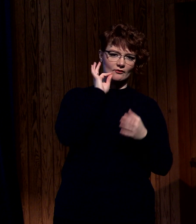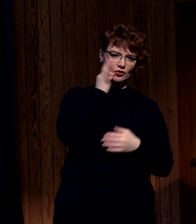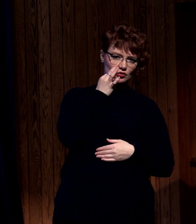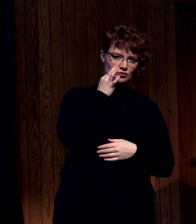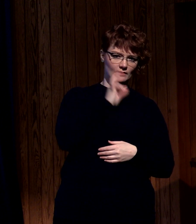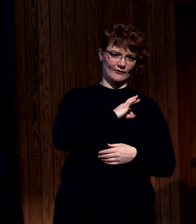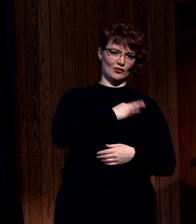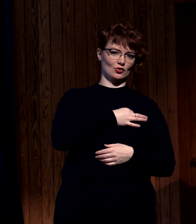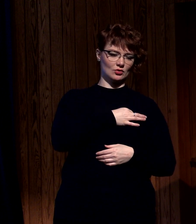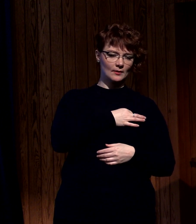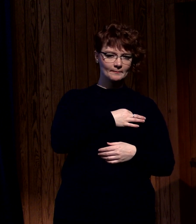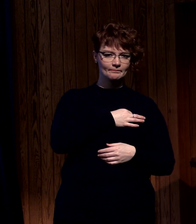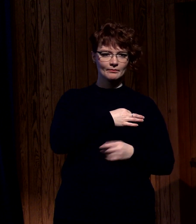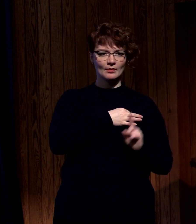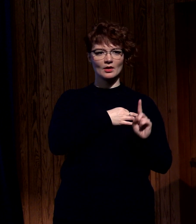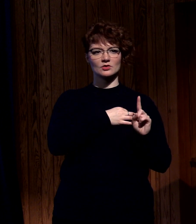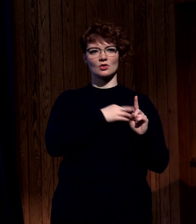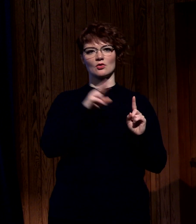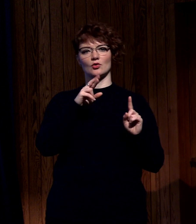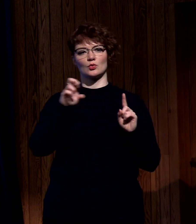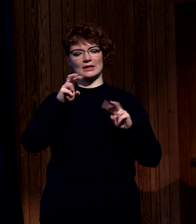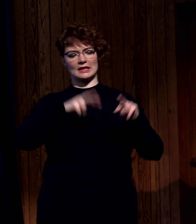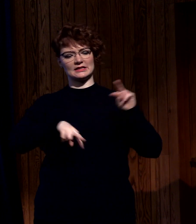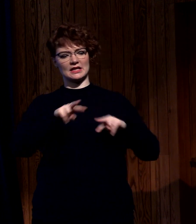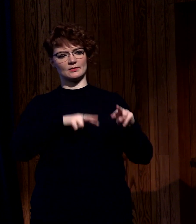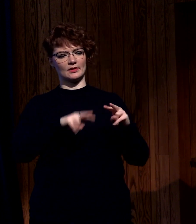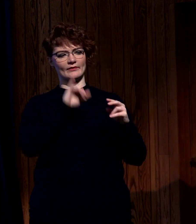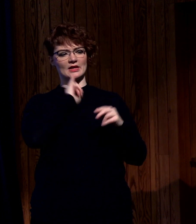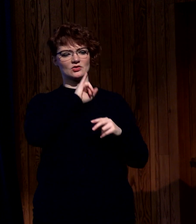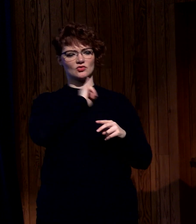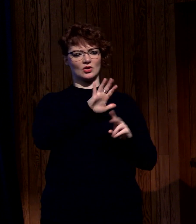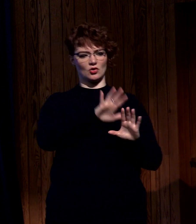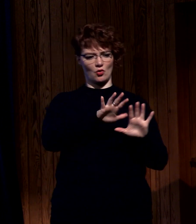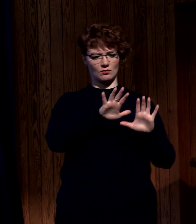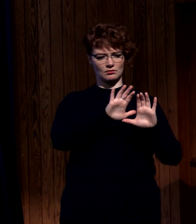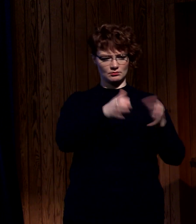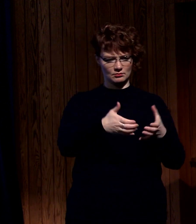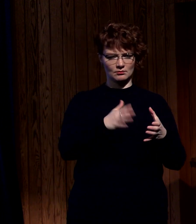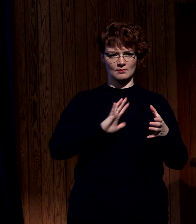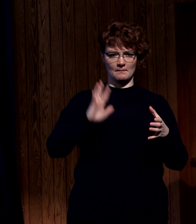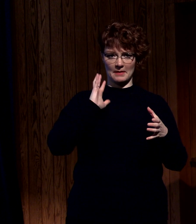reassessment of Israel's paths where Jesus interjects himself